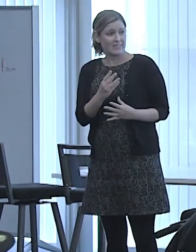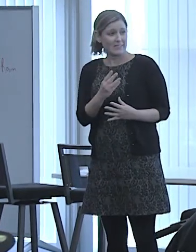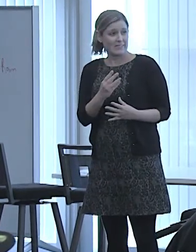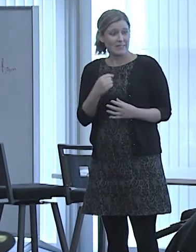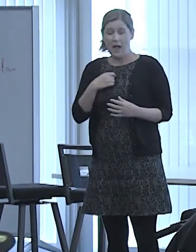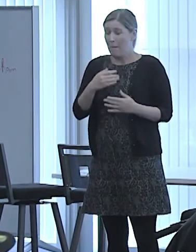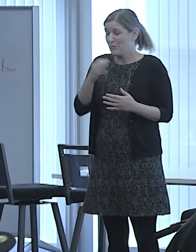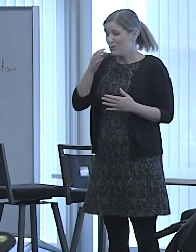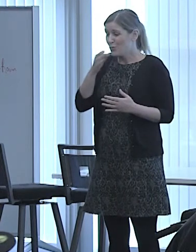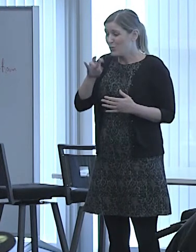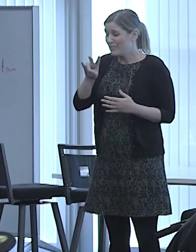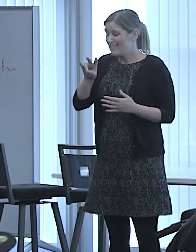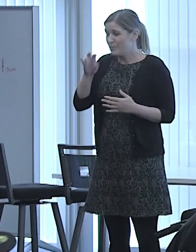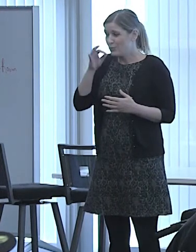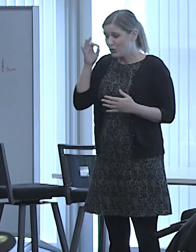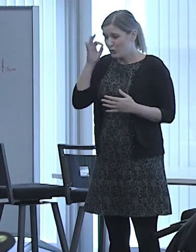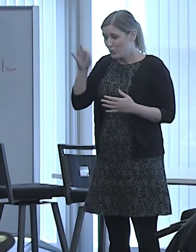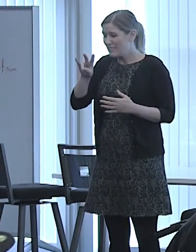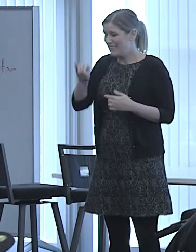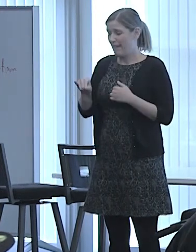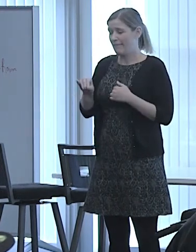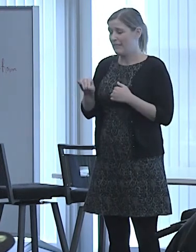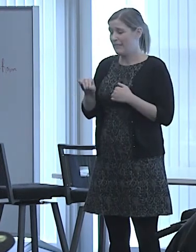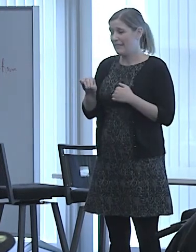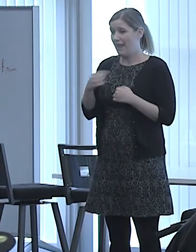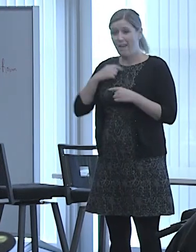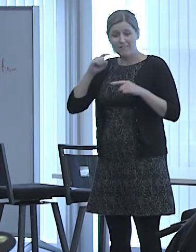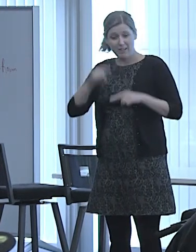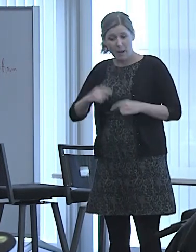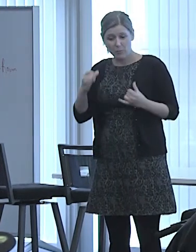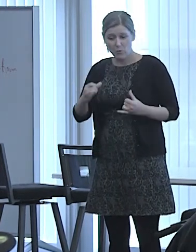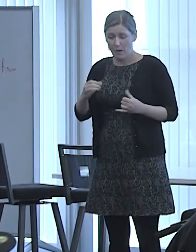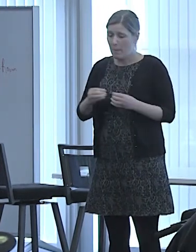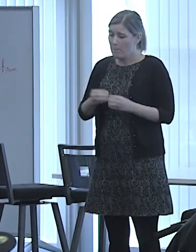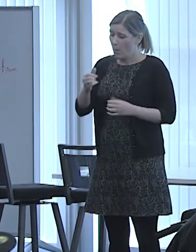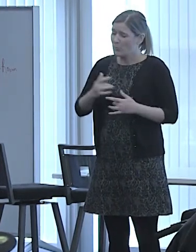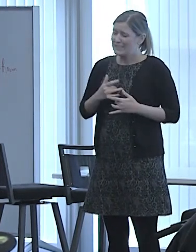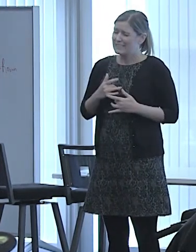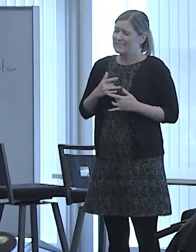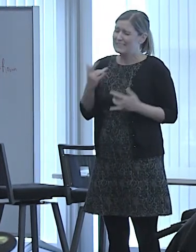This is the most exciting thing that I've seen since the Civil Rights Movement.